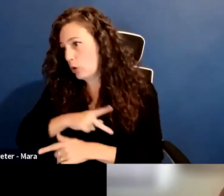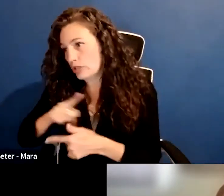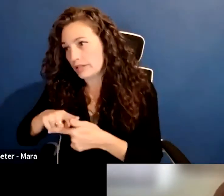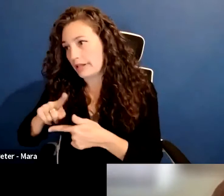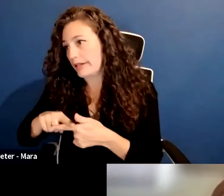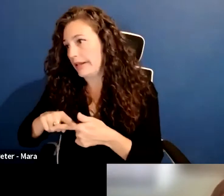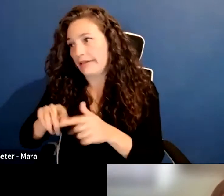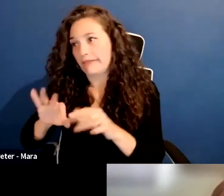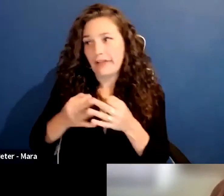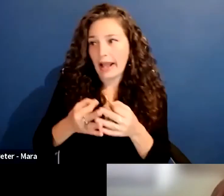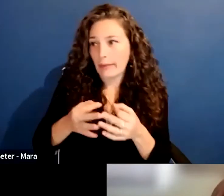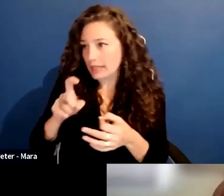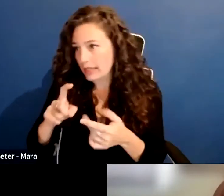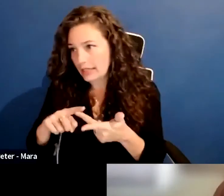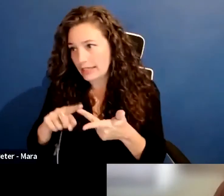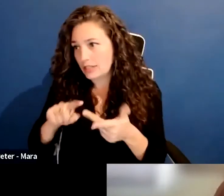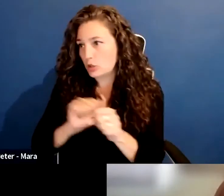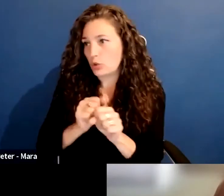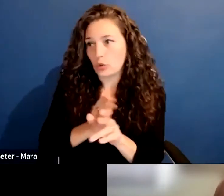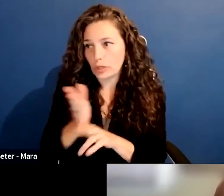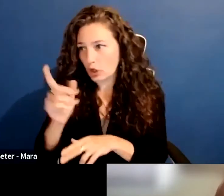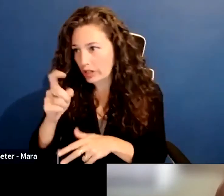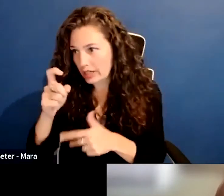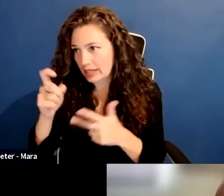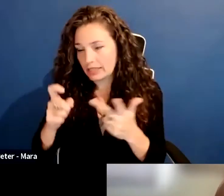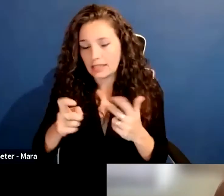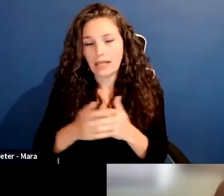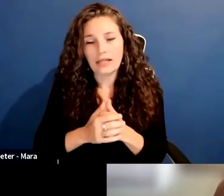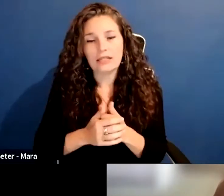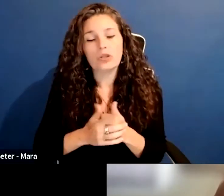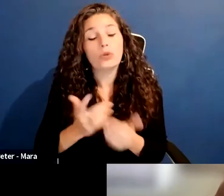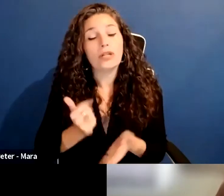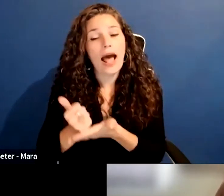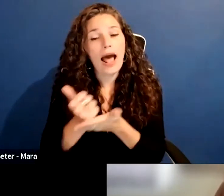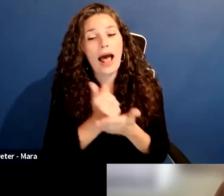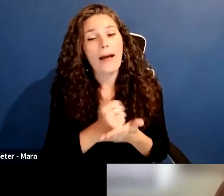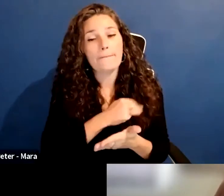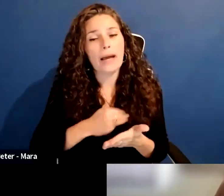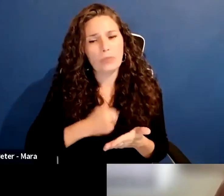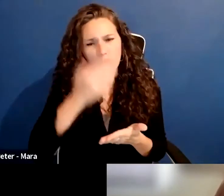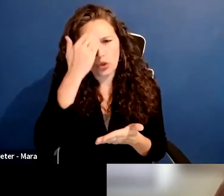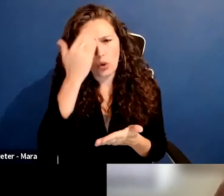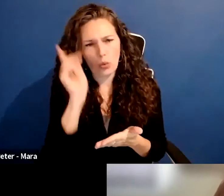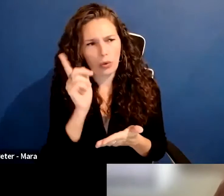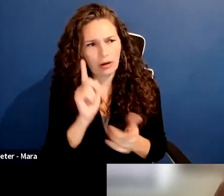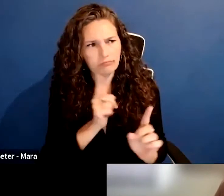So to help point members in the right direction, we worked with the PTEOE